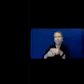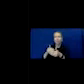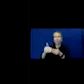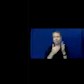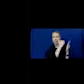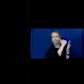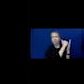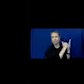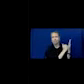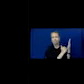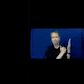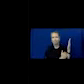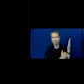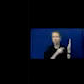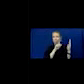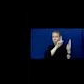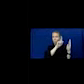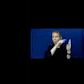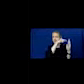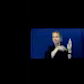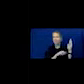and we are going to look at each of these more in depth.